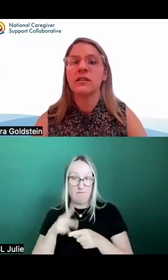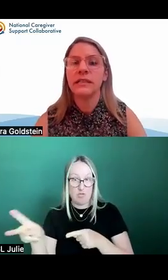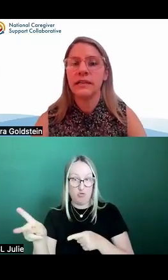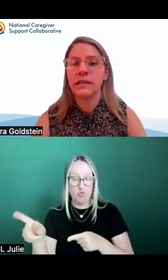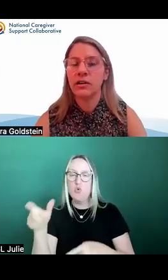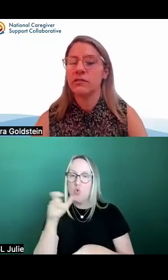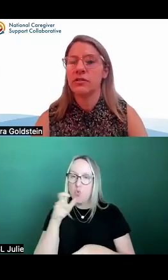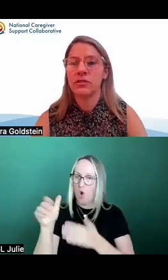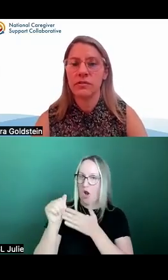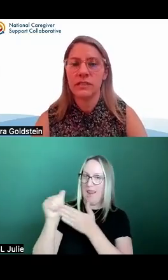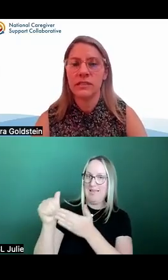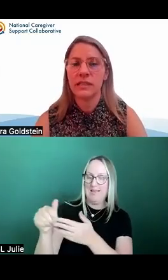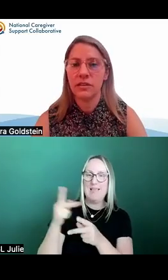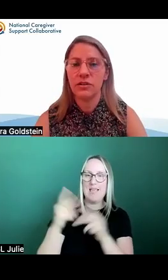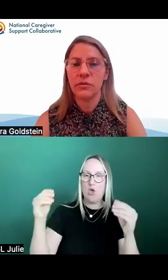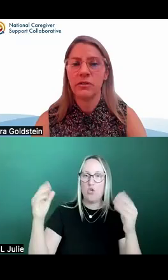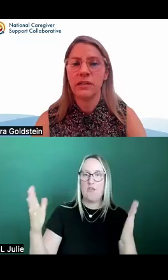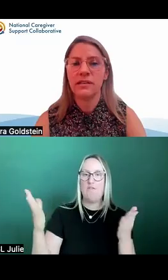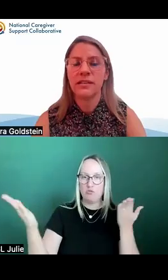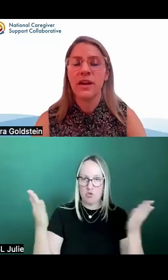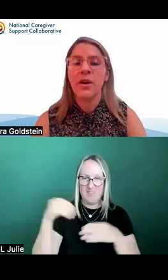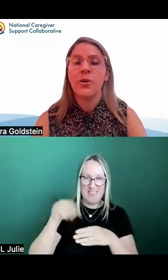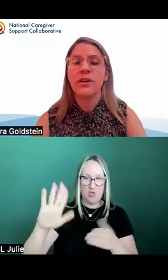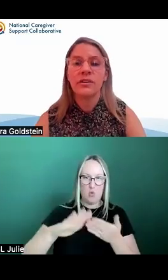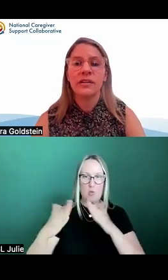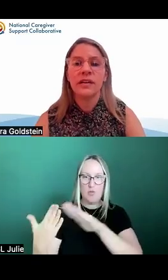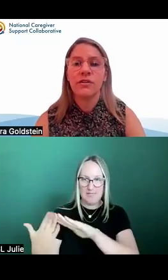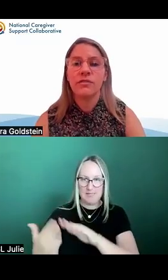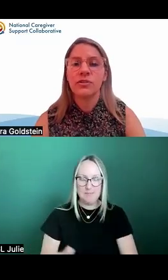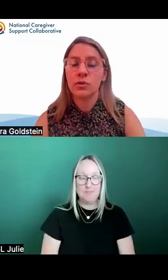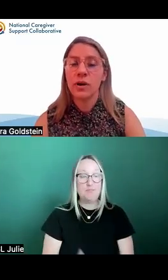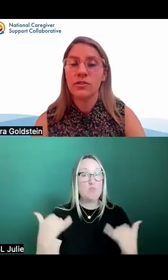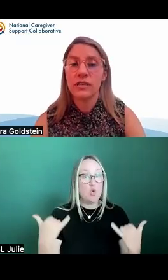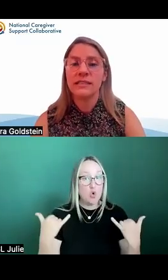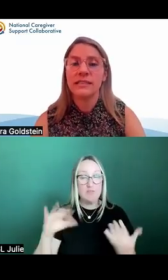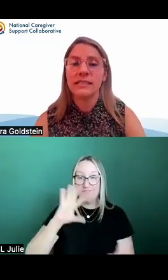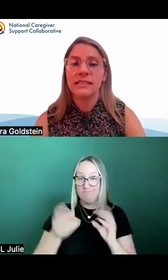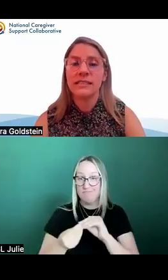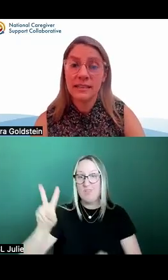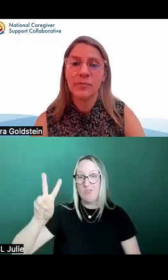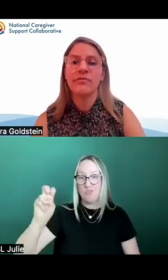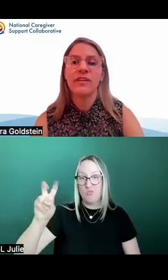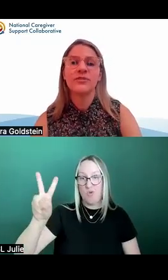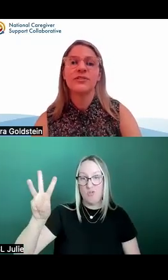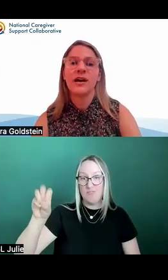leading caregiver services in their communities. We currently have over 260 professionals now